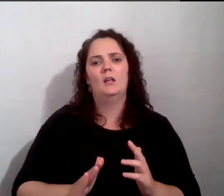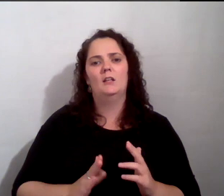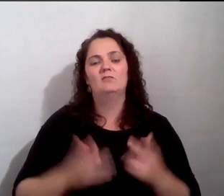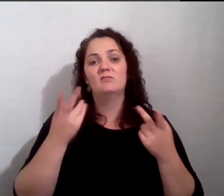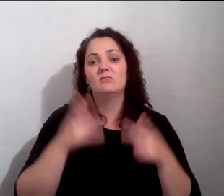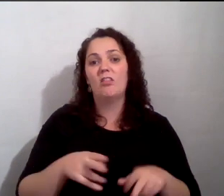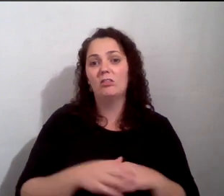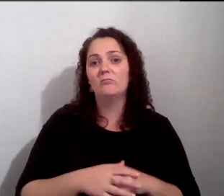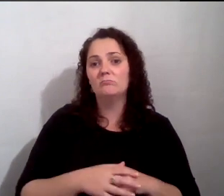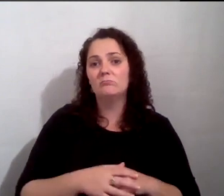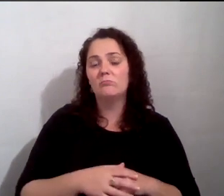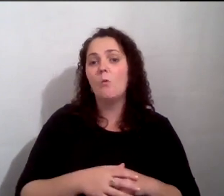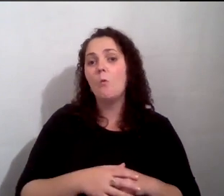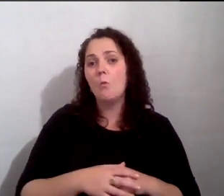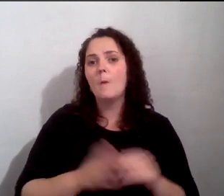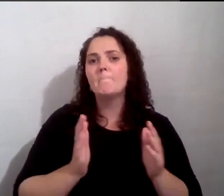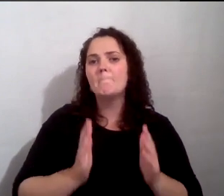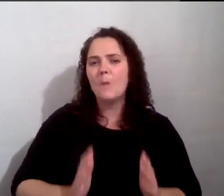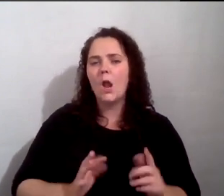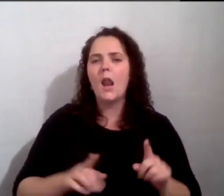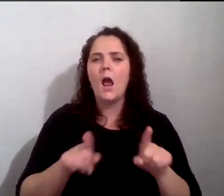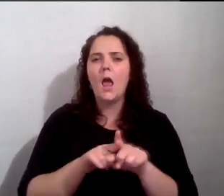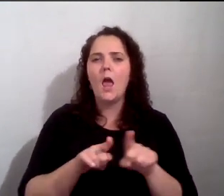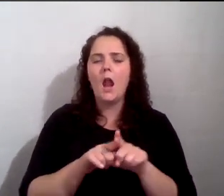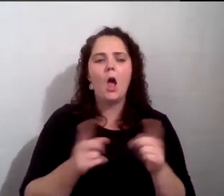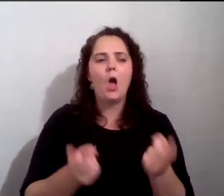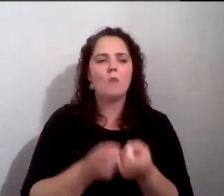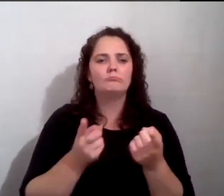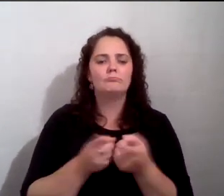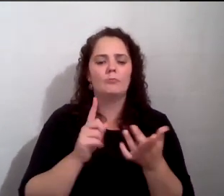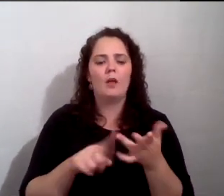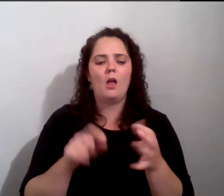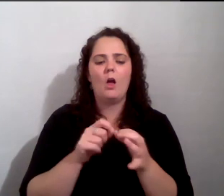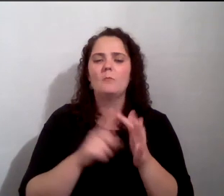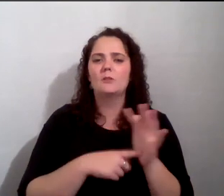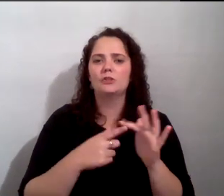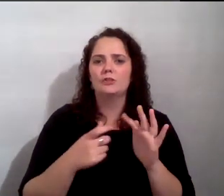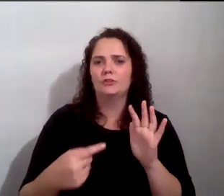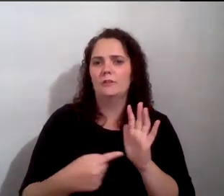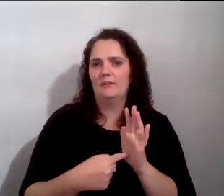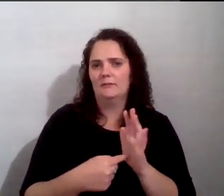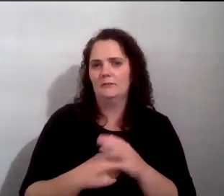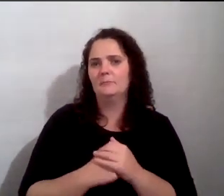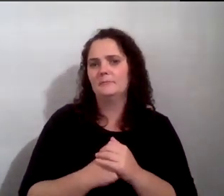body's death or at the very least a kind of body as object or it's like in the catalogue for the